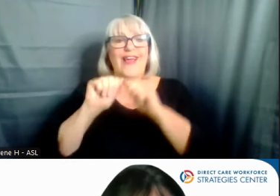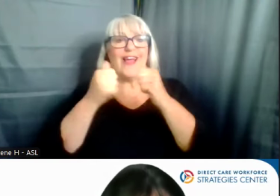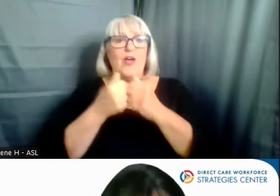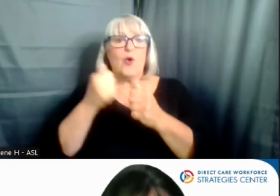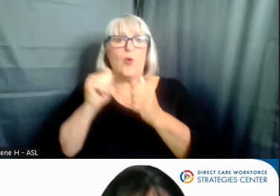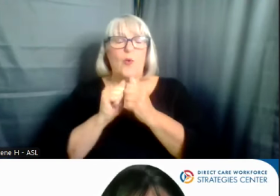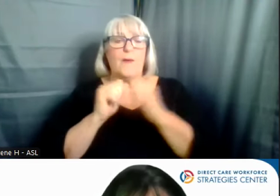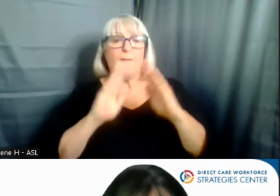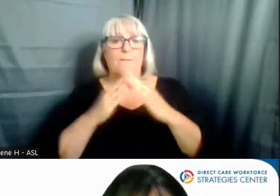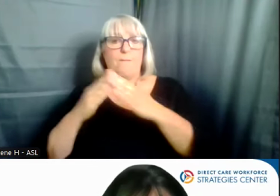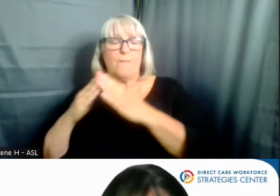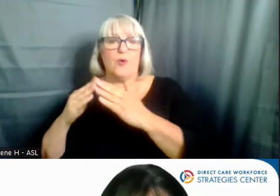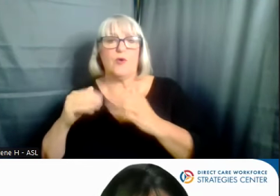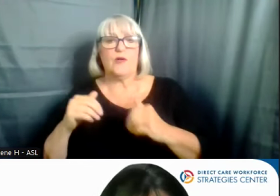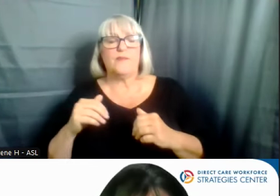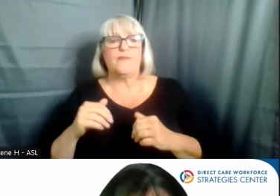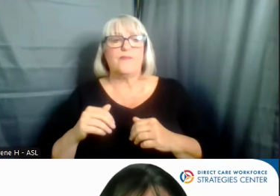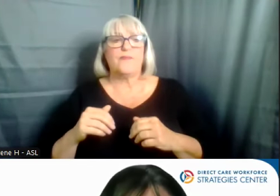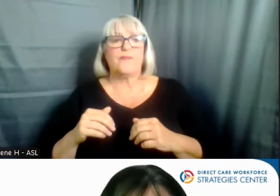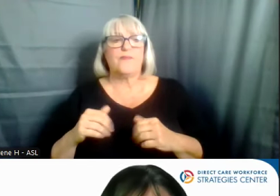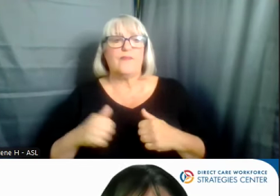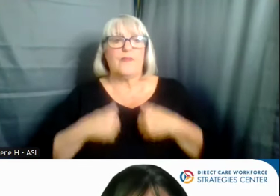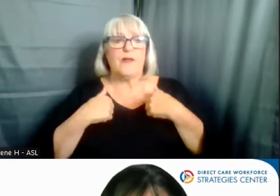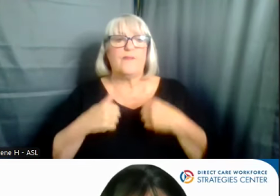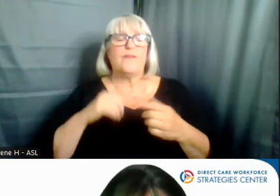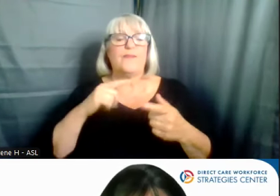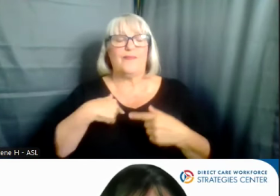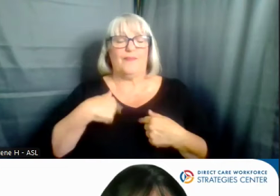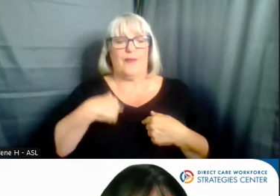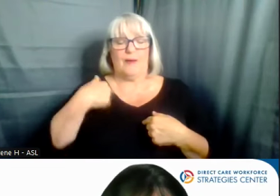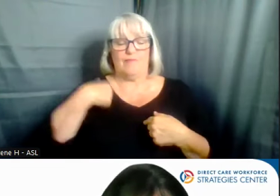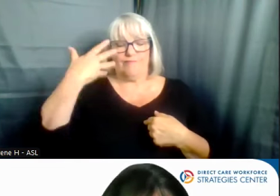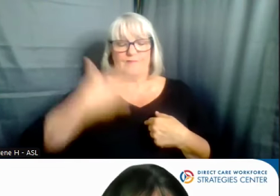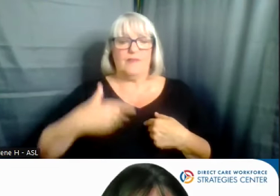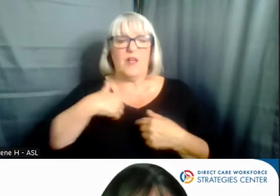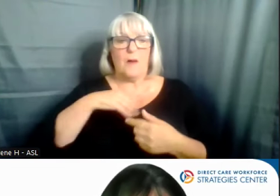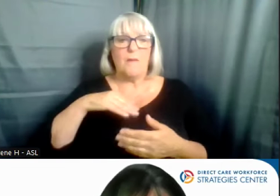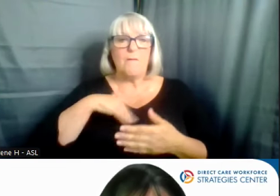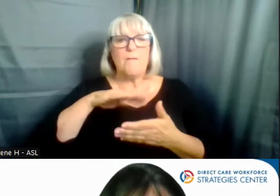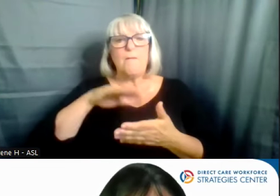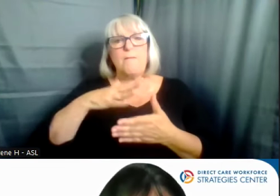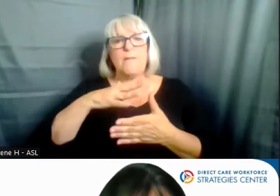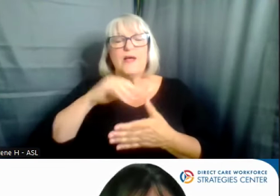description of my visual presence here today. I'm a middle-aged white woman with brown hair, glasses, and I'm wearing